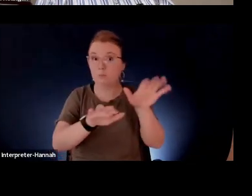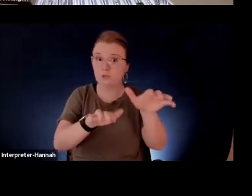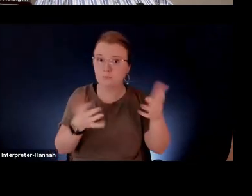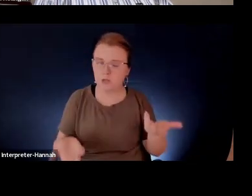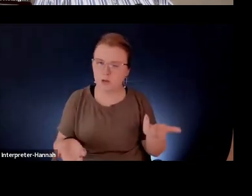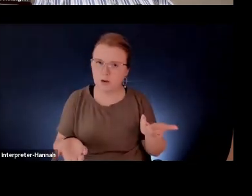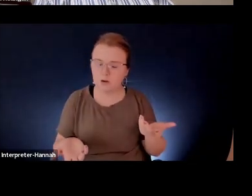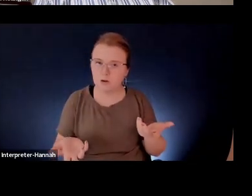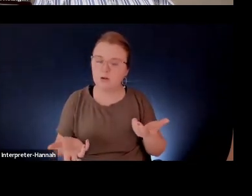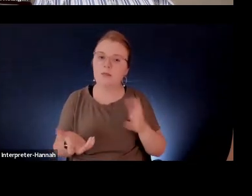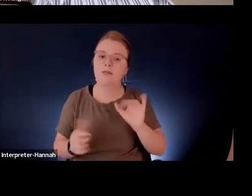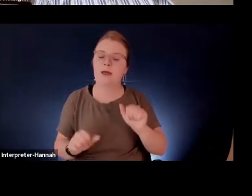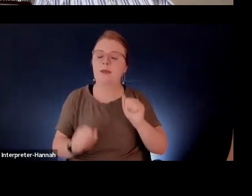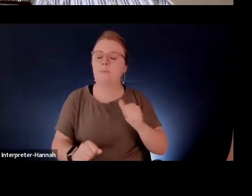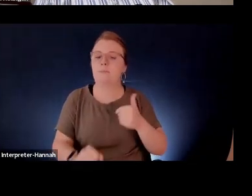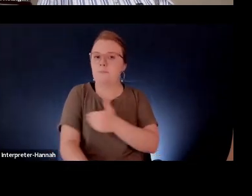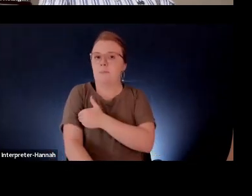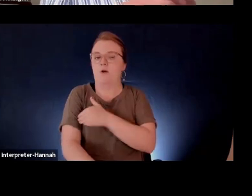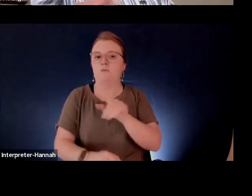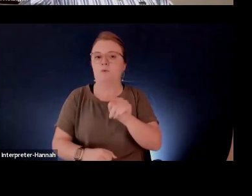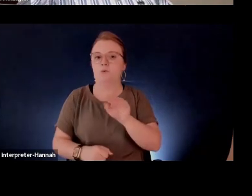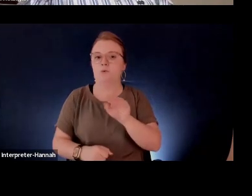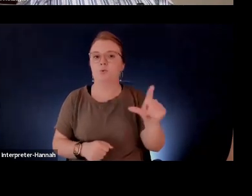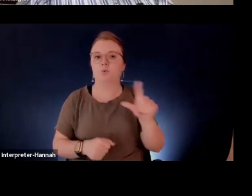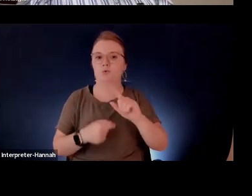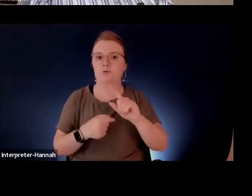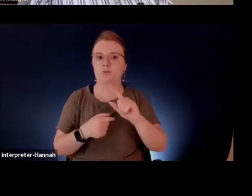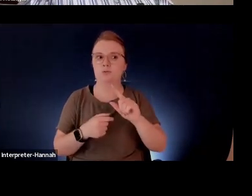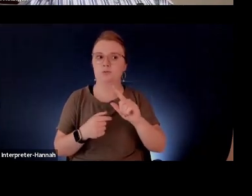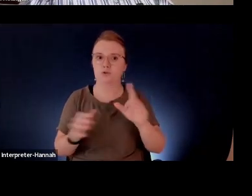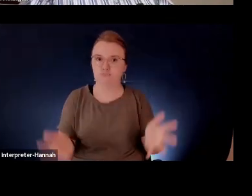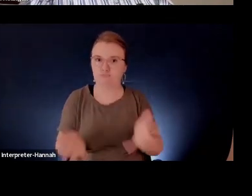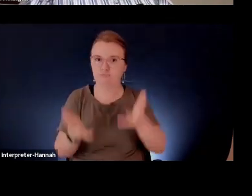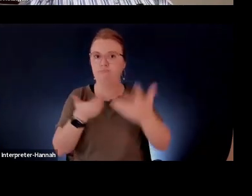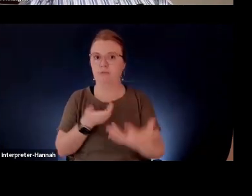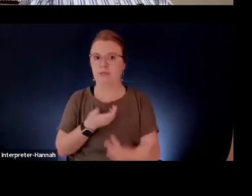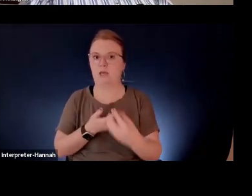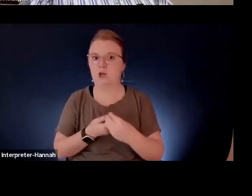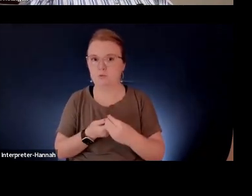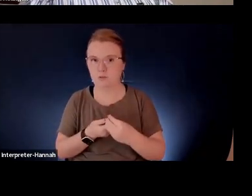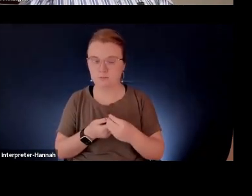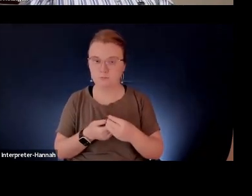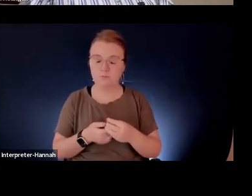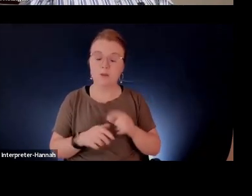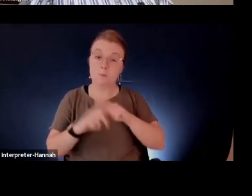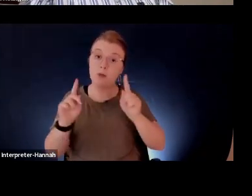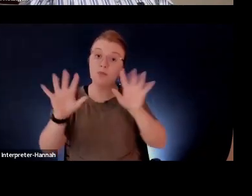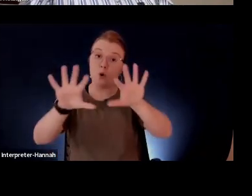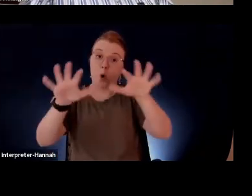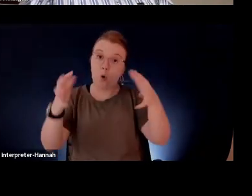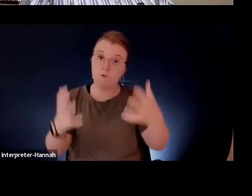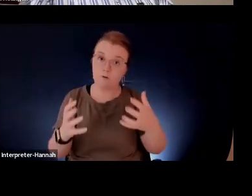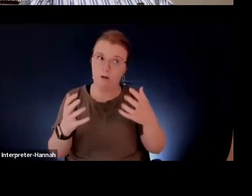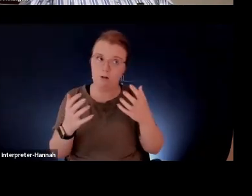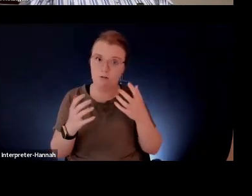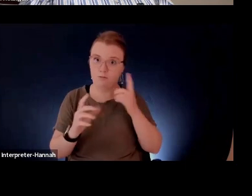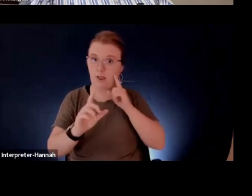especially when it comes to engagement. But the overall idea is to have learners